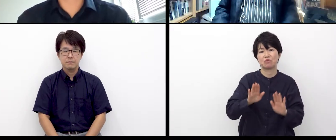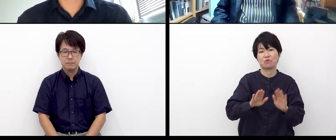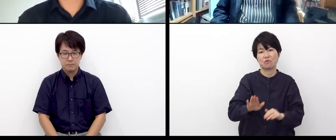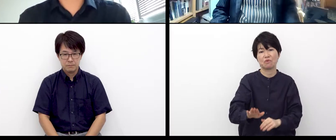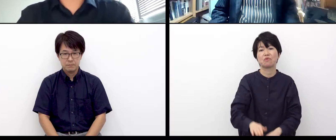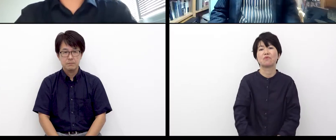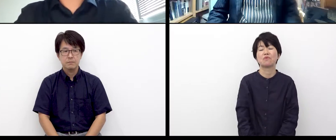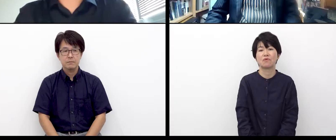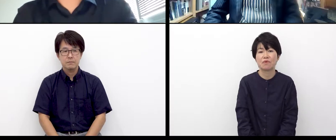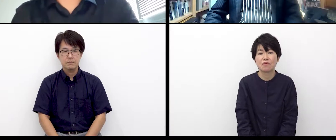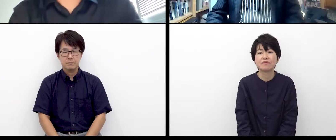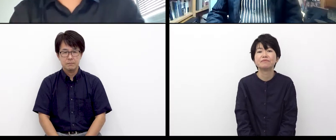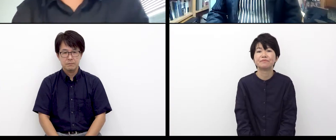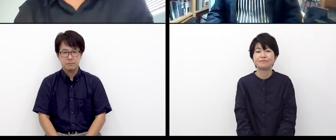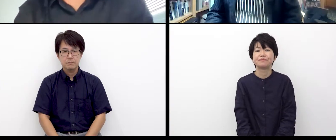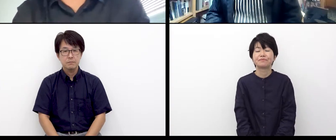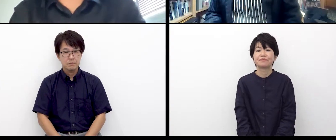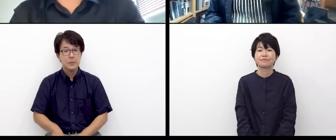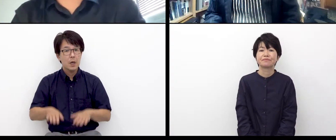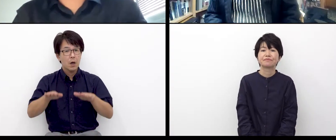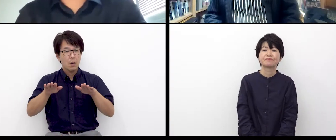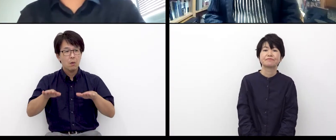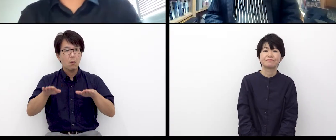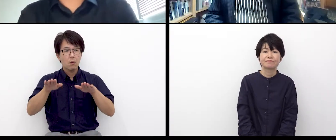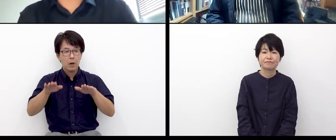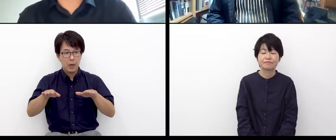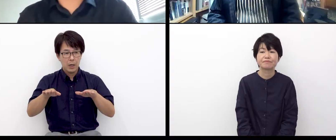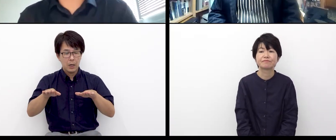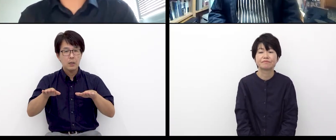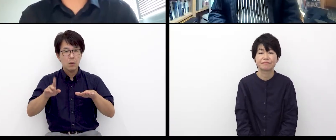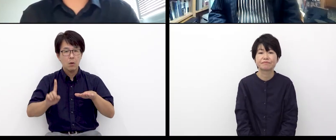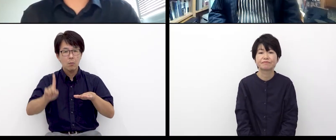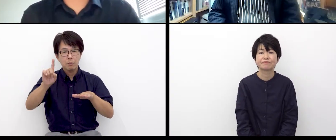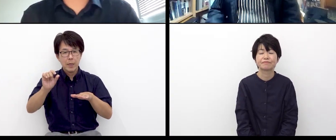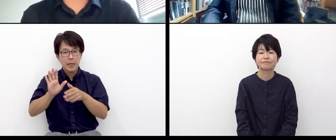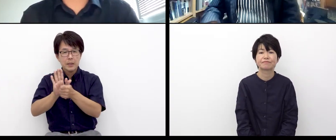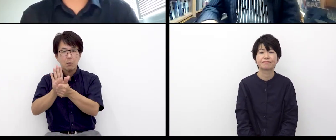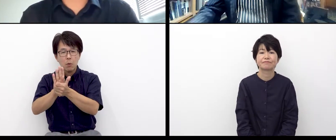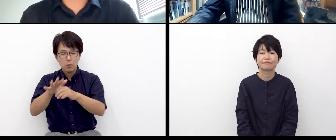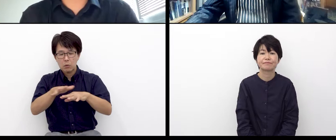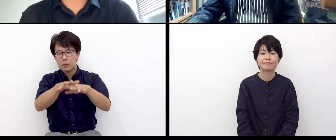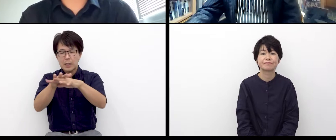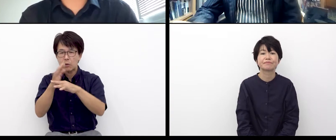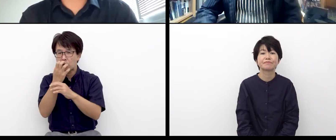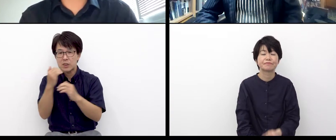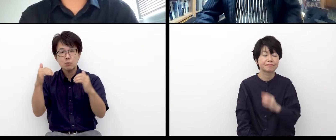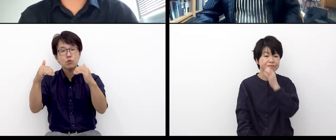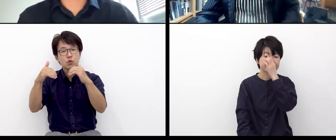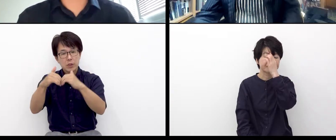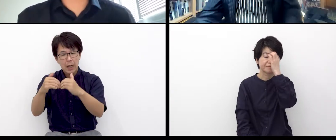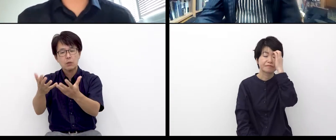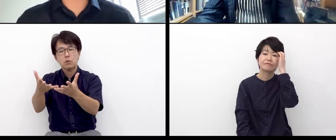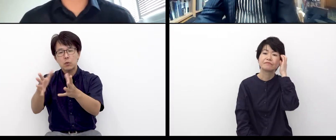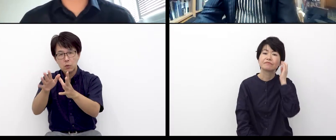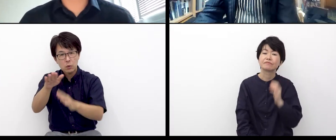We are working together with Peer Support Net Shibuya,